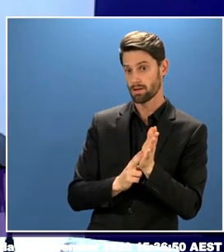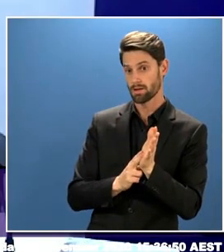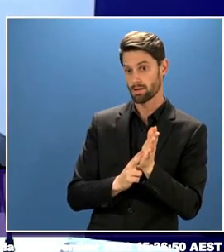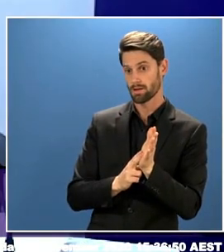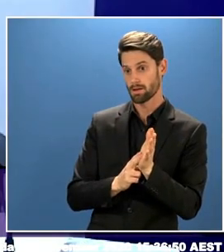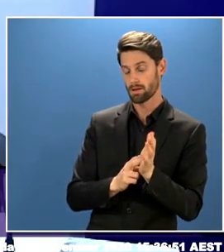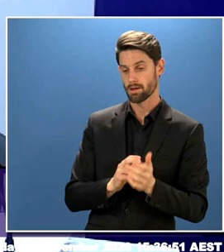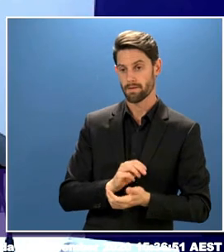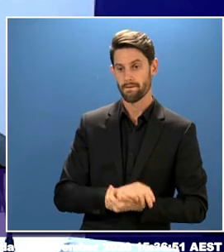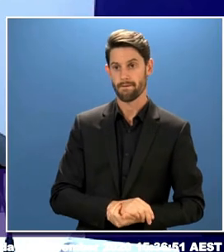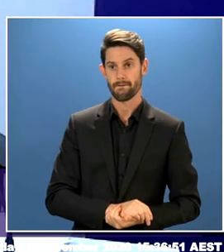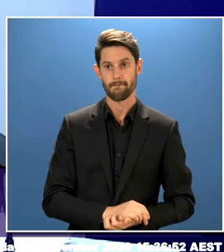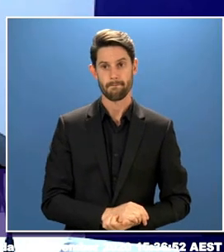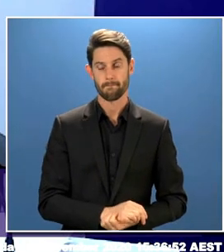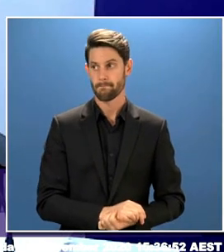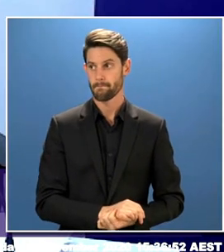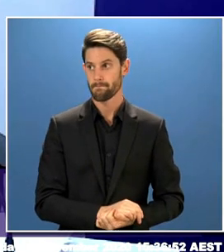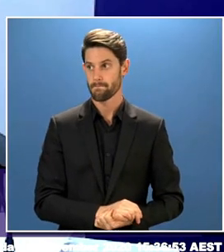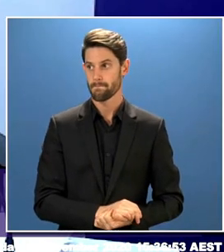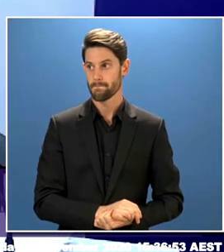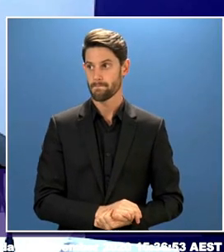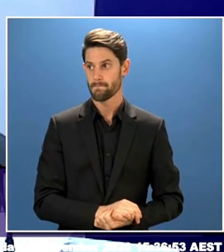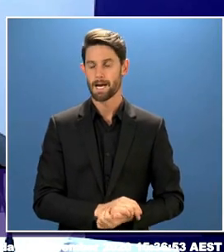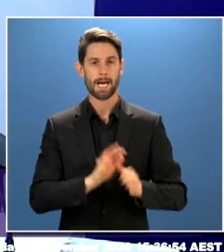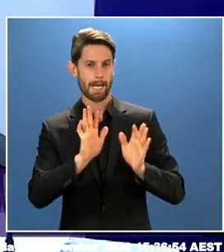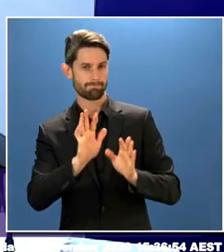so I will read more and see if I can work it out.